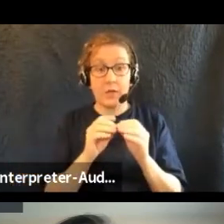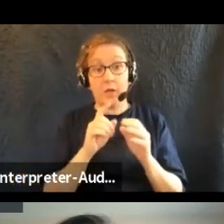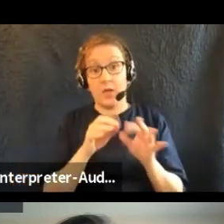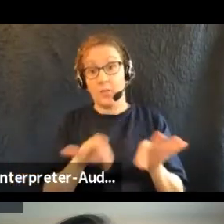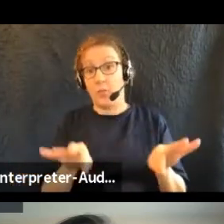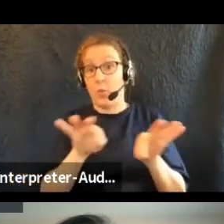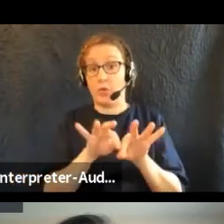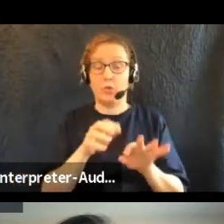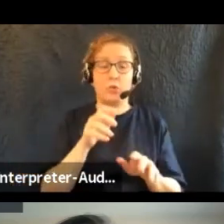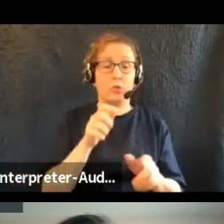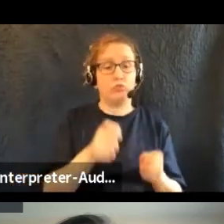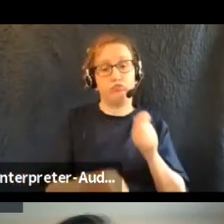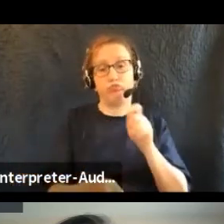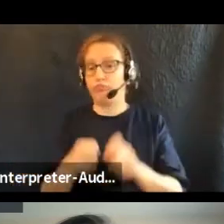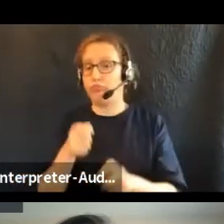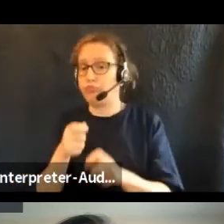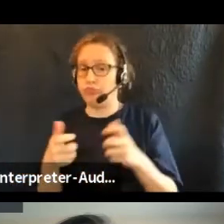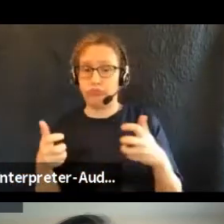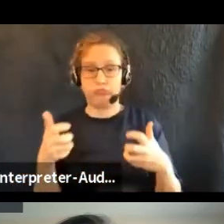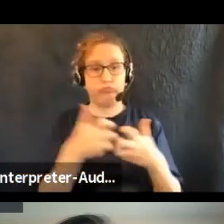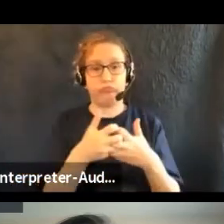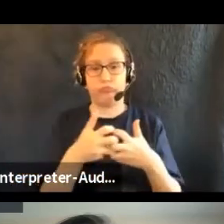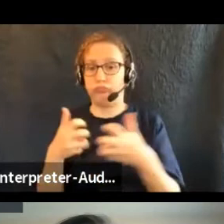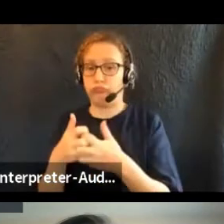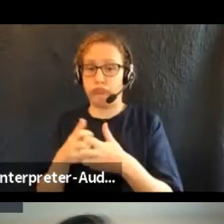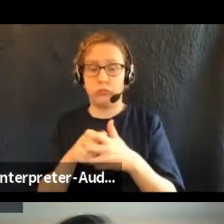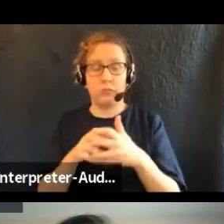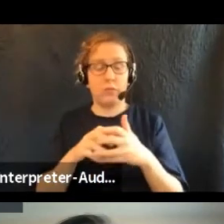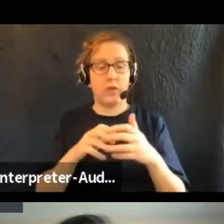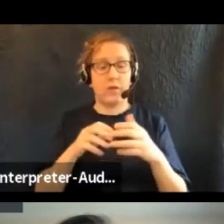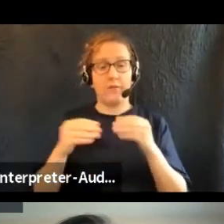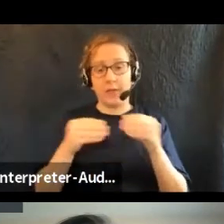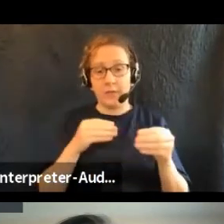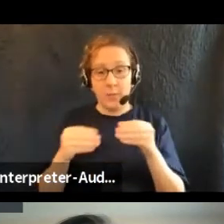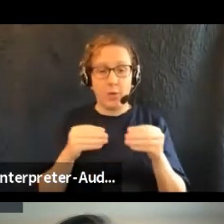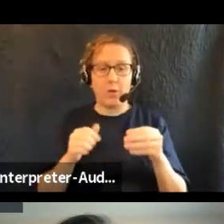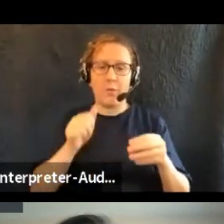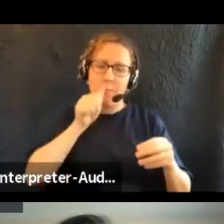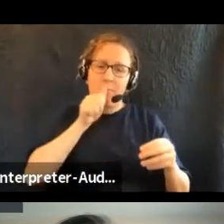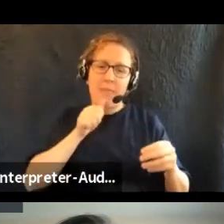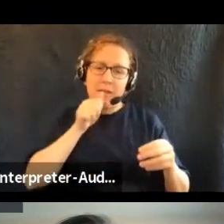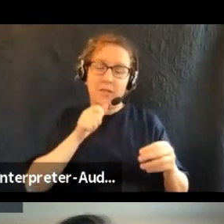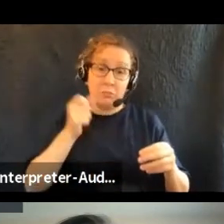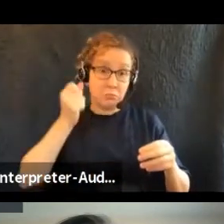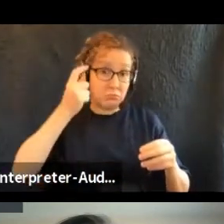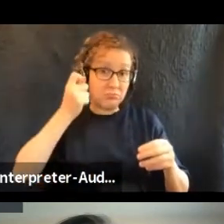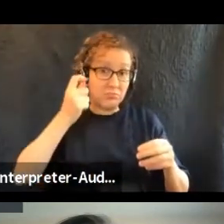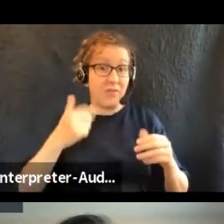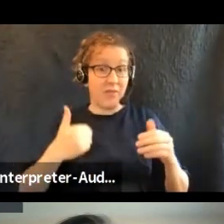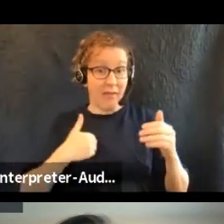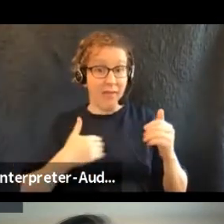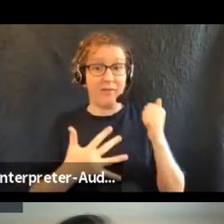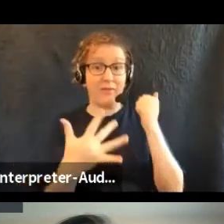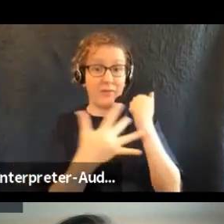and flexible and patient, knowing that not only are there technical challenges, someone's